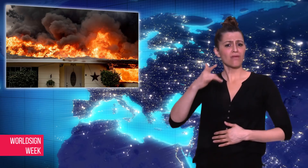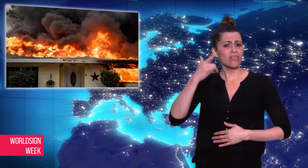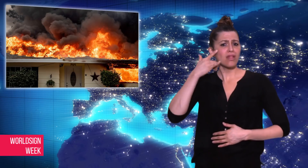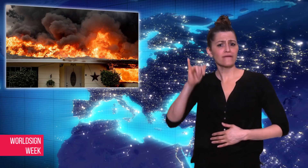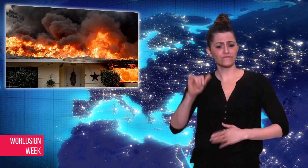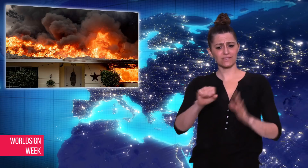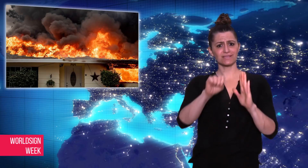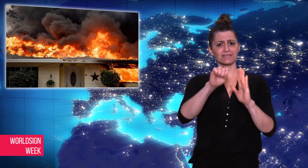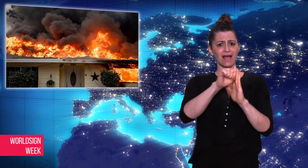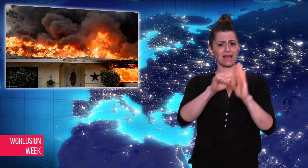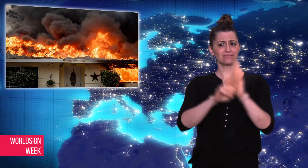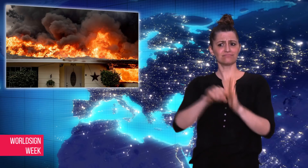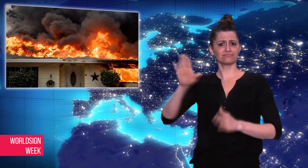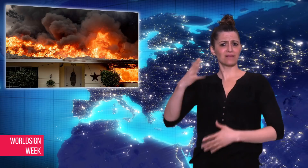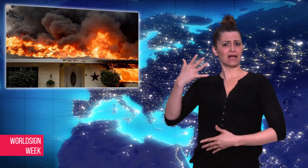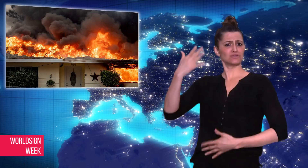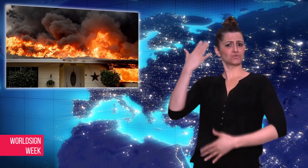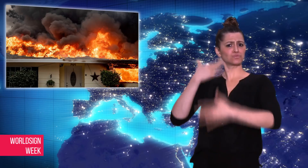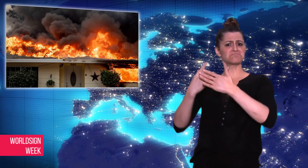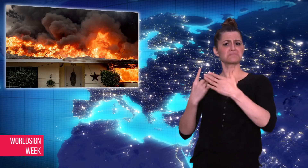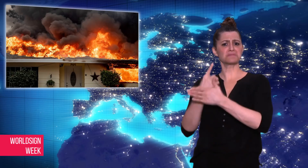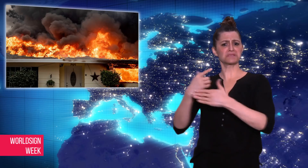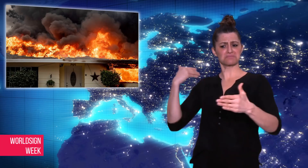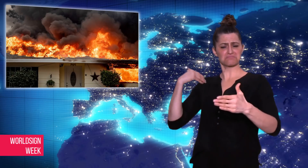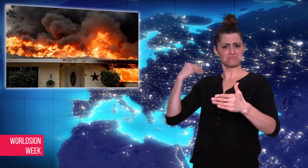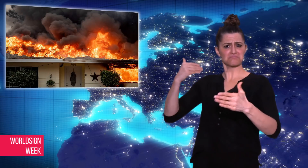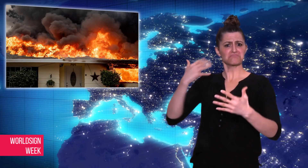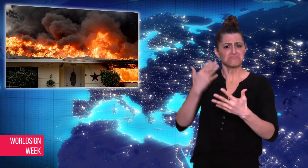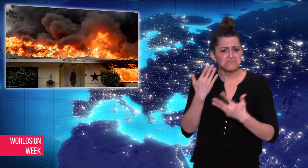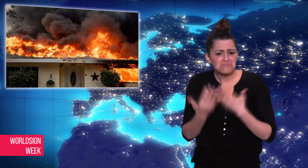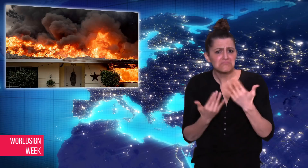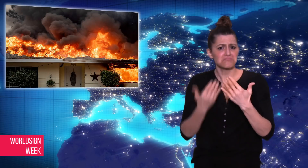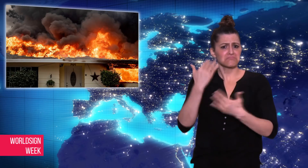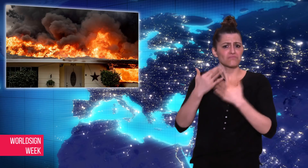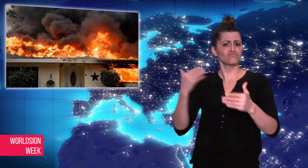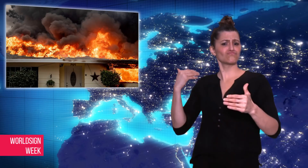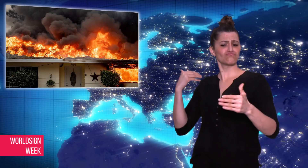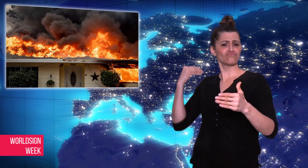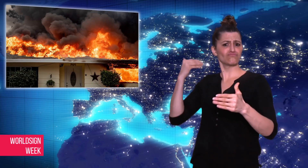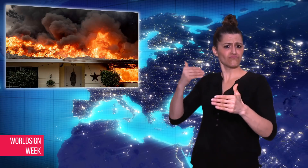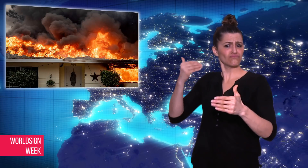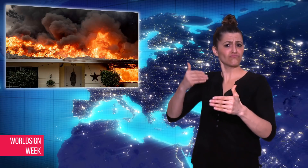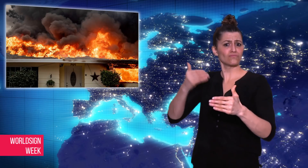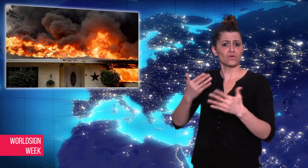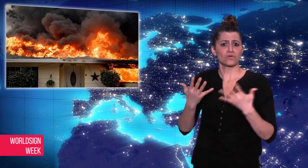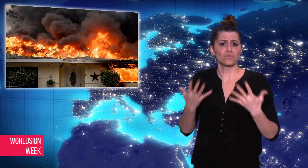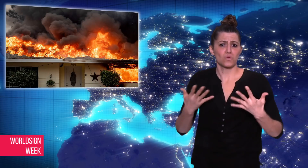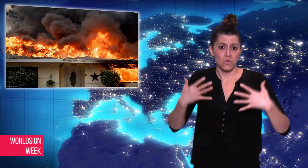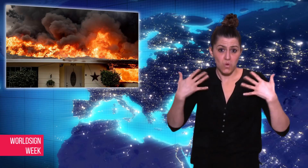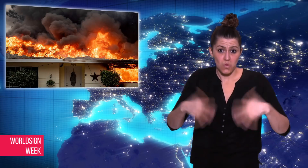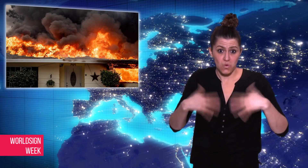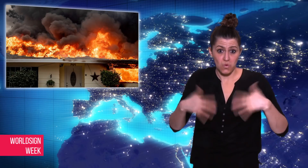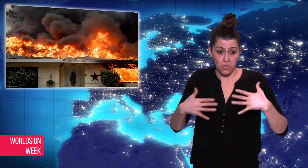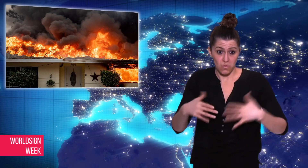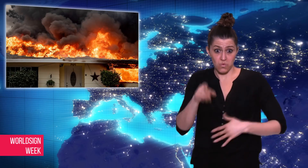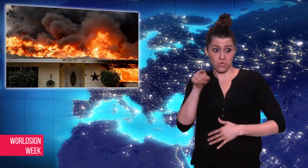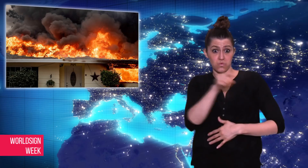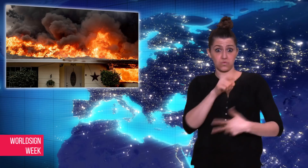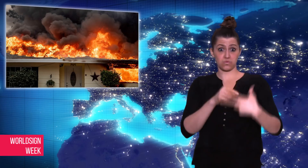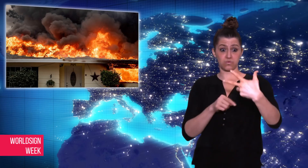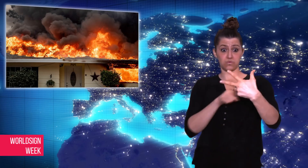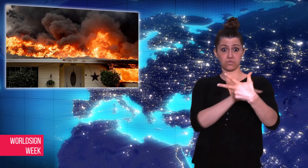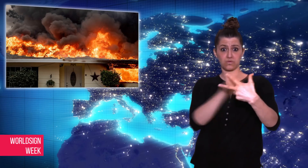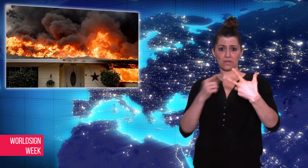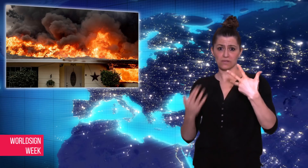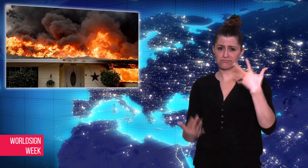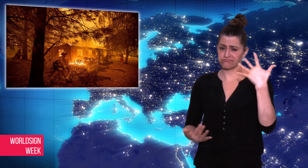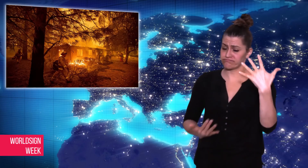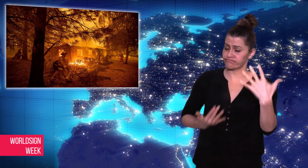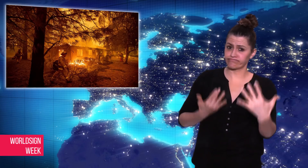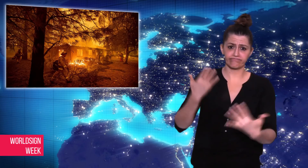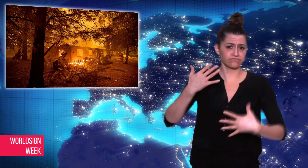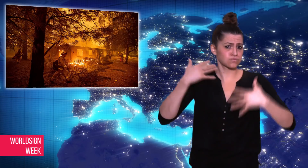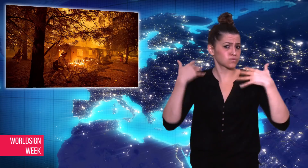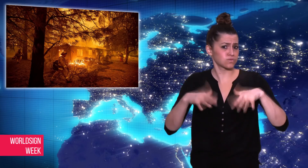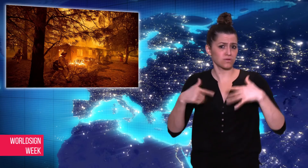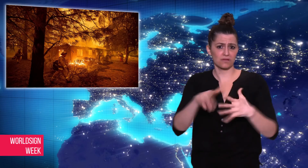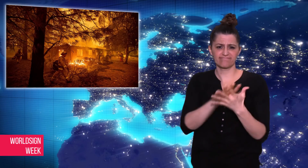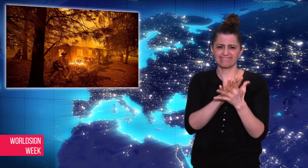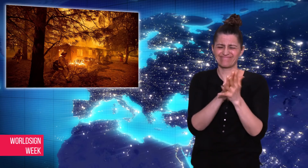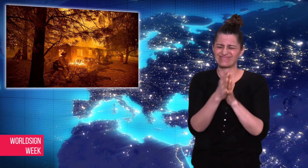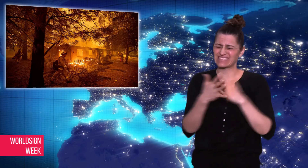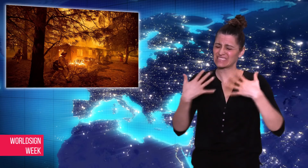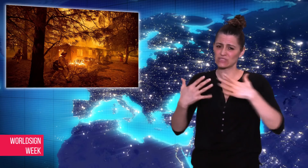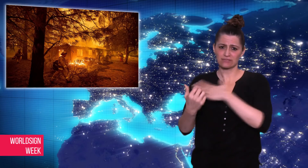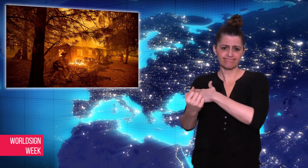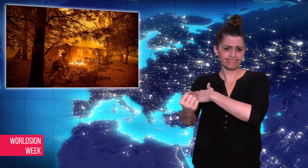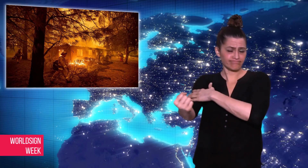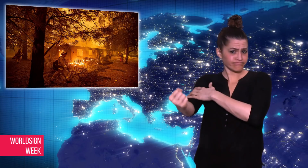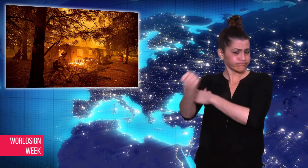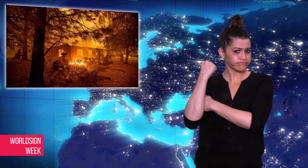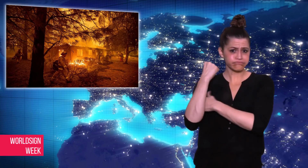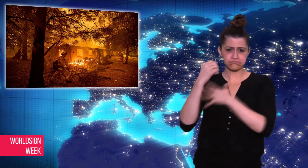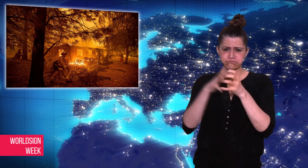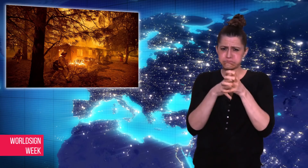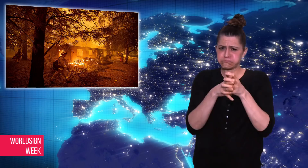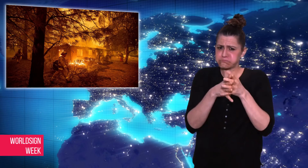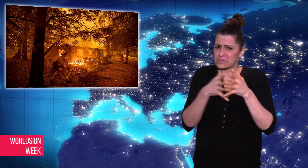These fires have now become the most destructive in